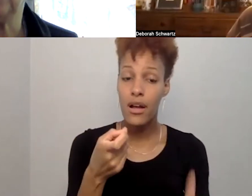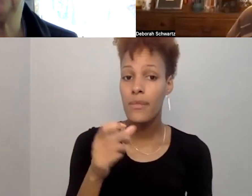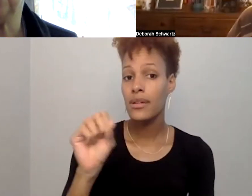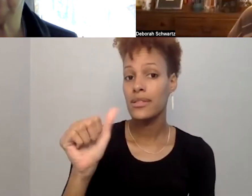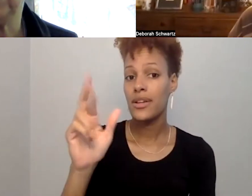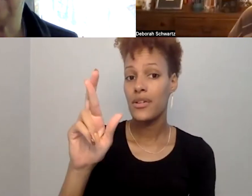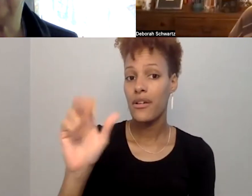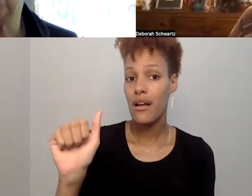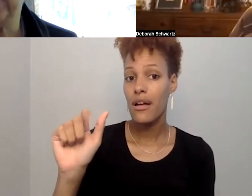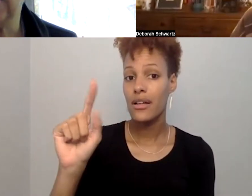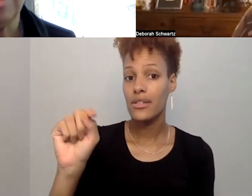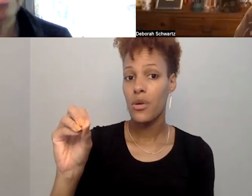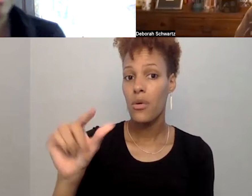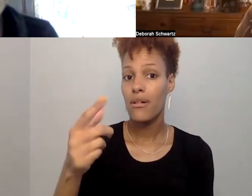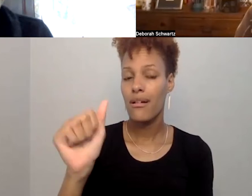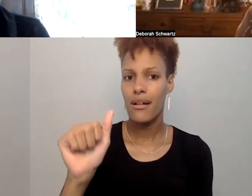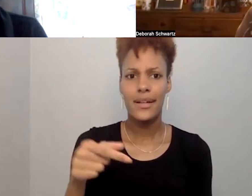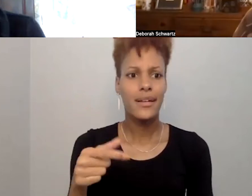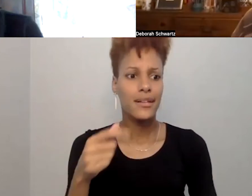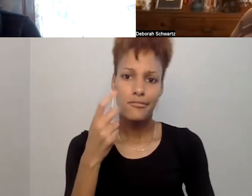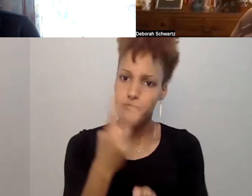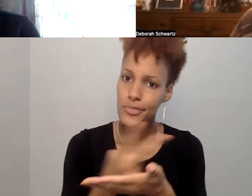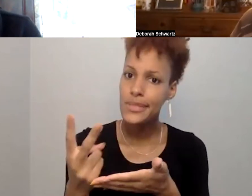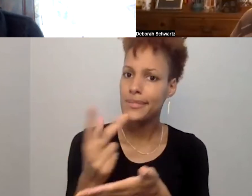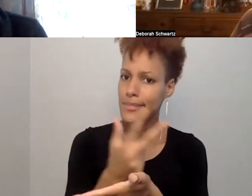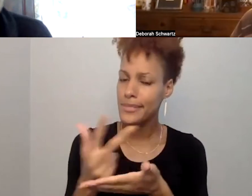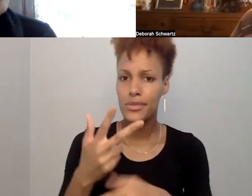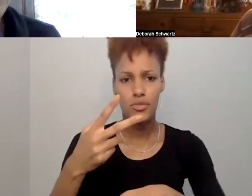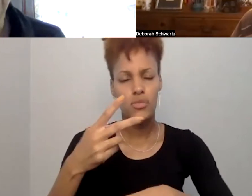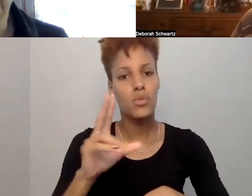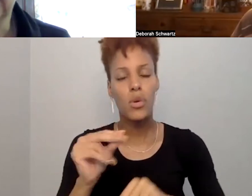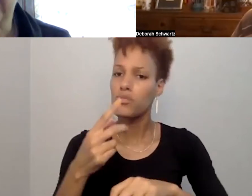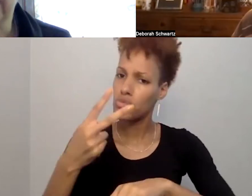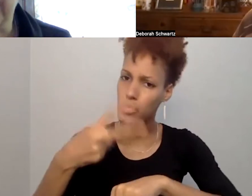done two or three times a week. And I thought two or three times a week, what is that about?